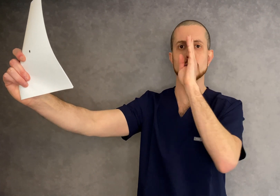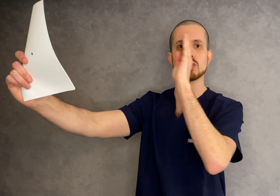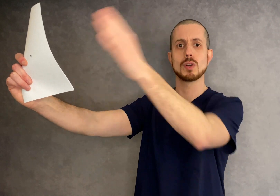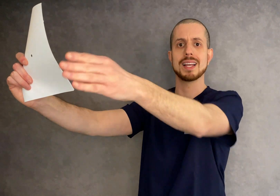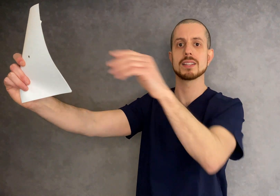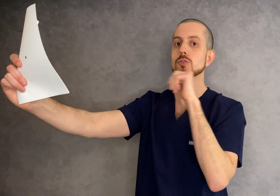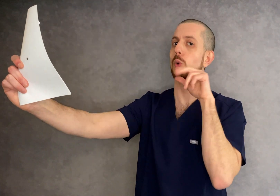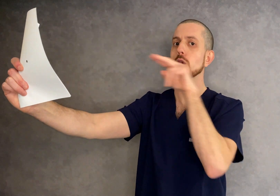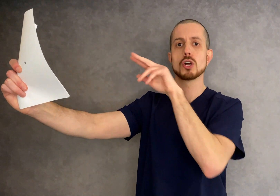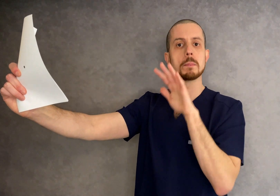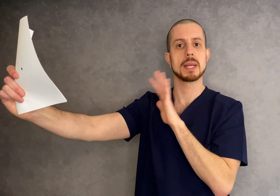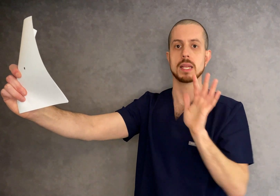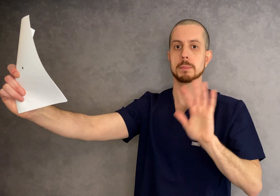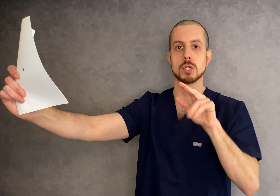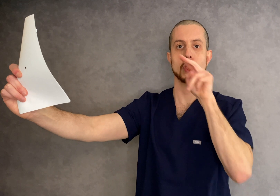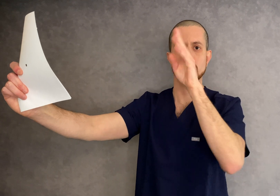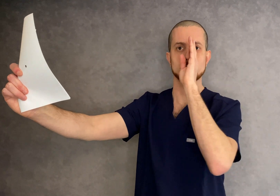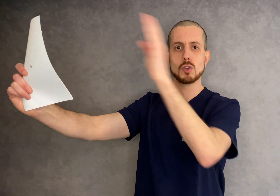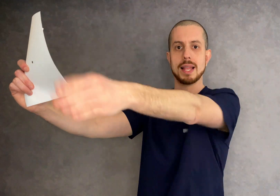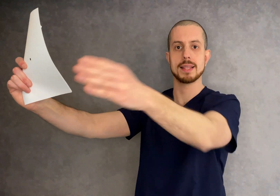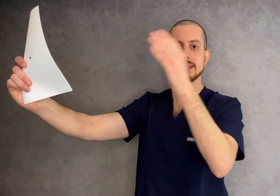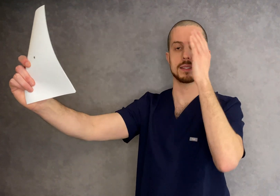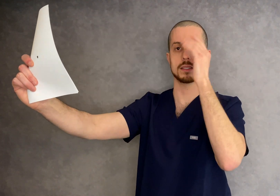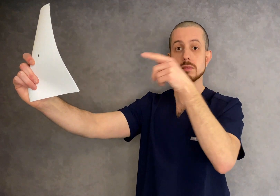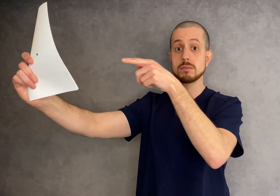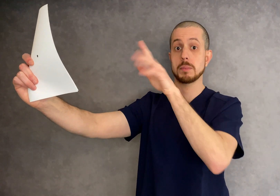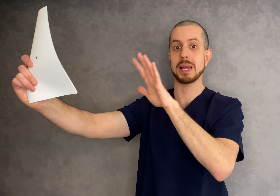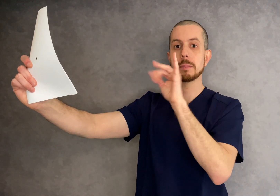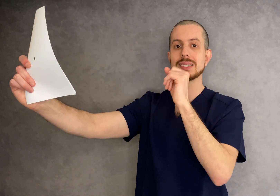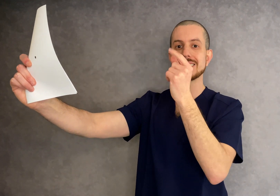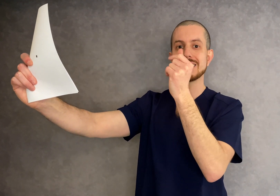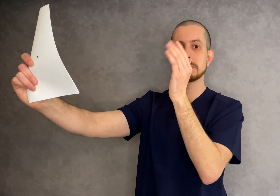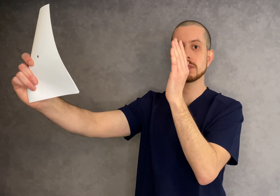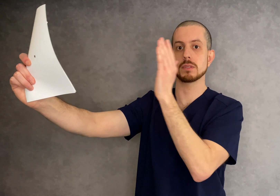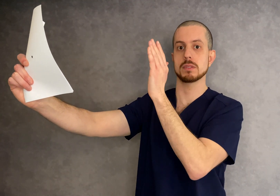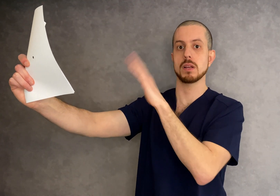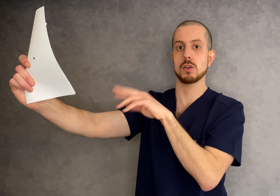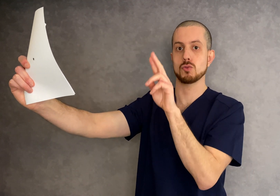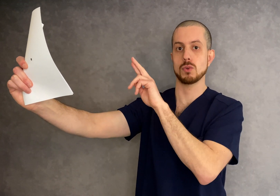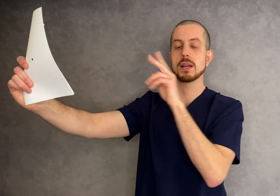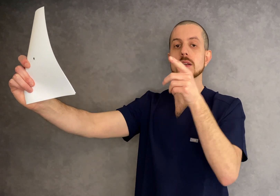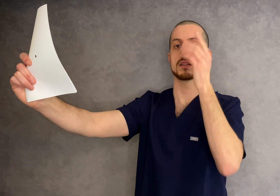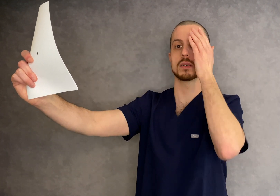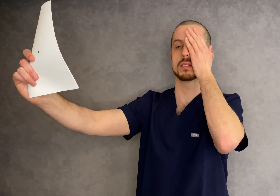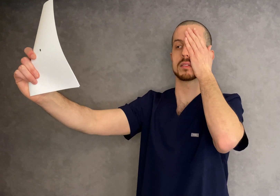and look straight ahead. Don't look at the paper. Look straight ahead. The paper should be placed slightly on the right.